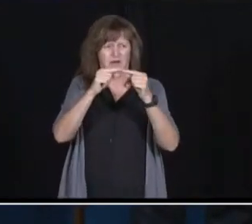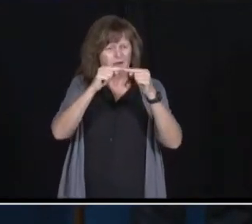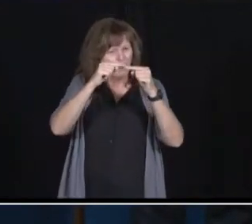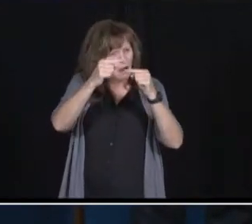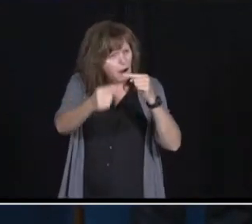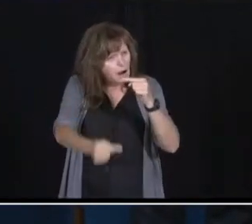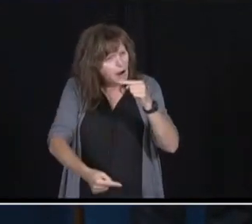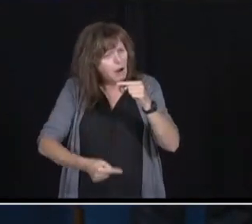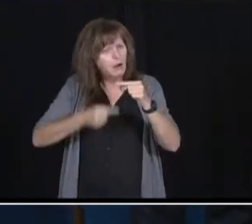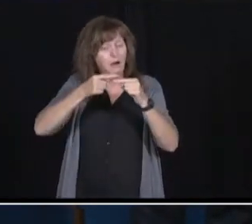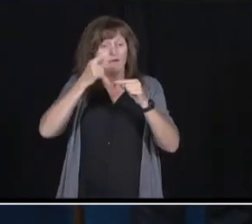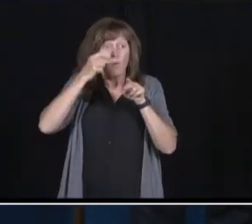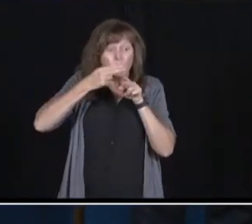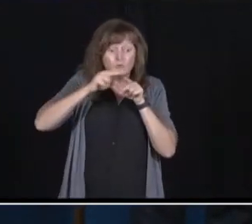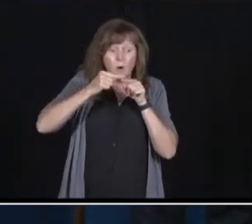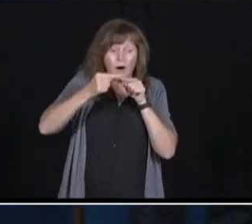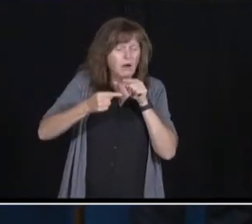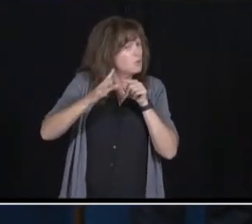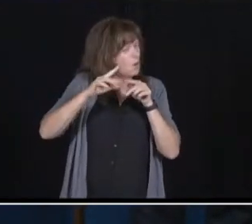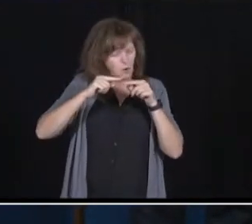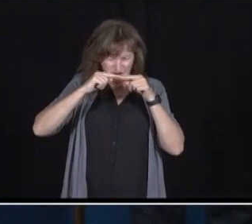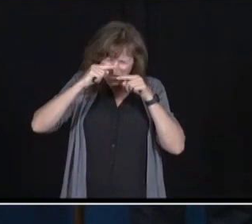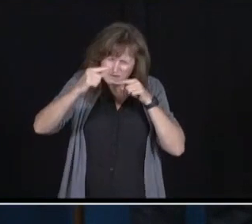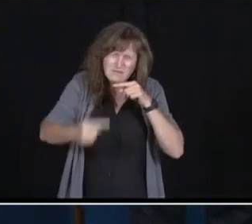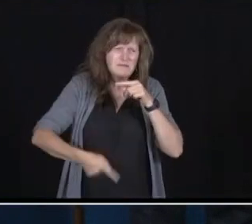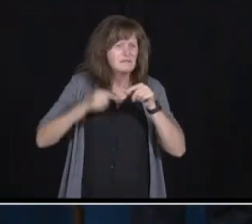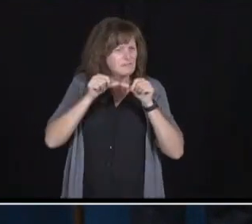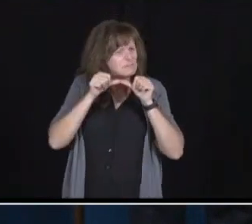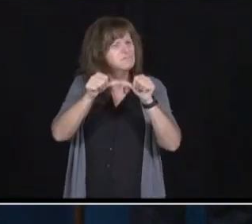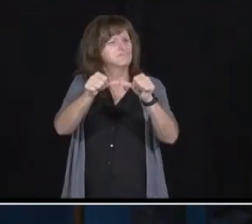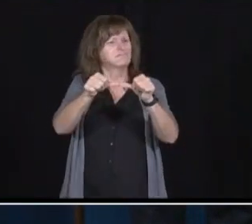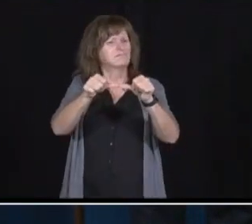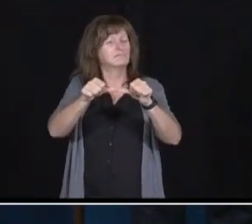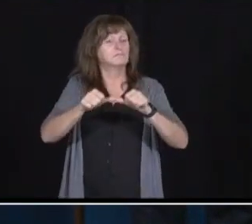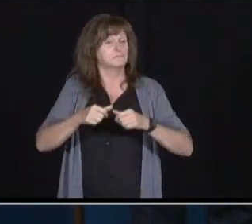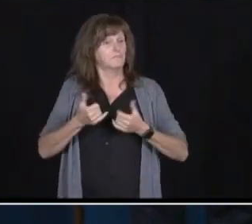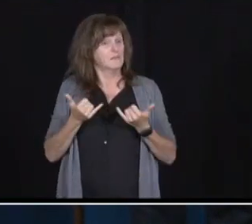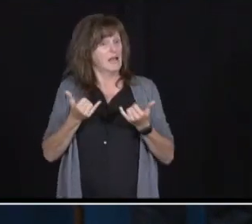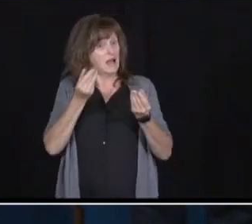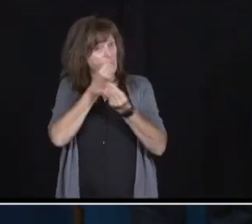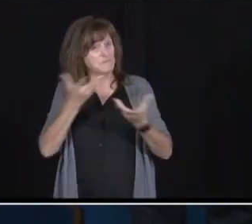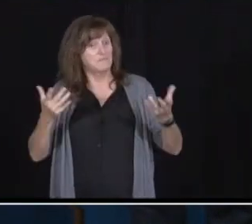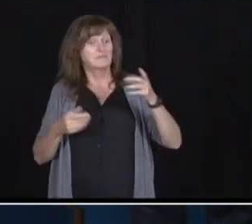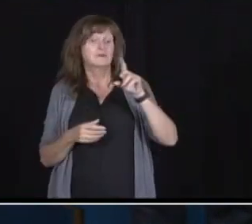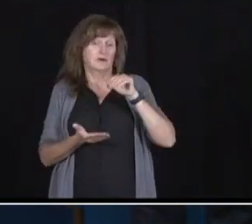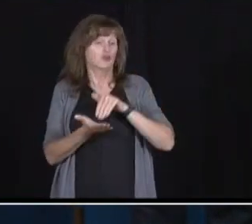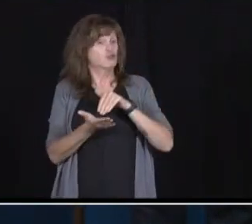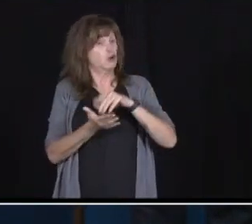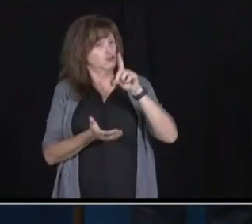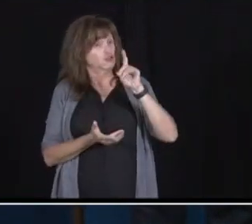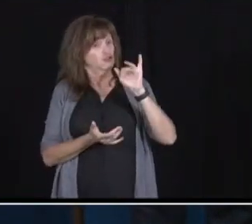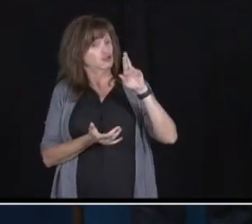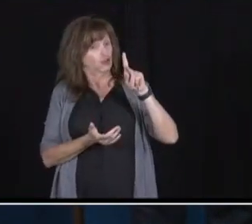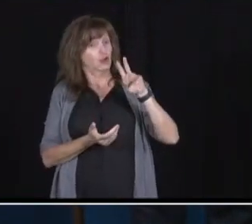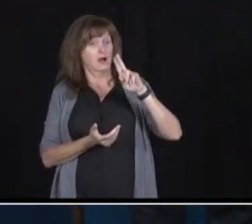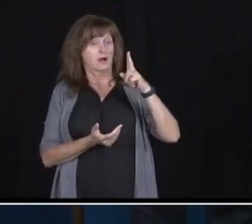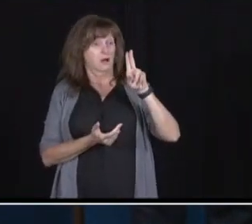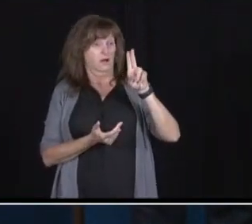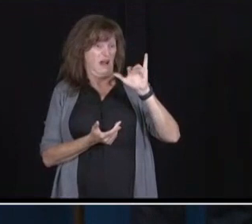In this important work, it will continue all year. We cannot let up, we will not let up. That is why today I am also announcing